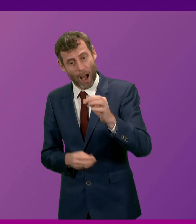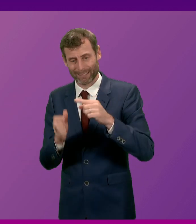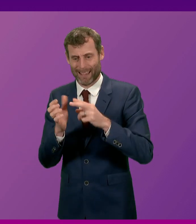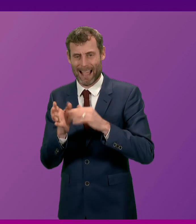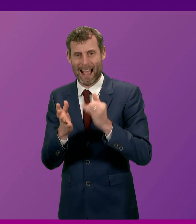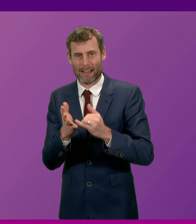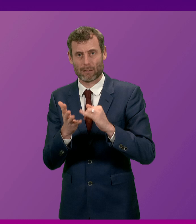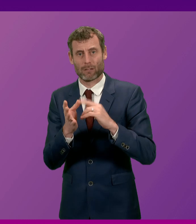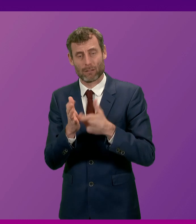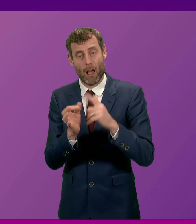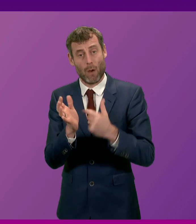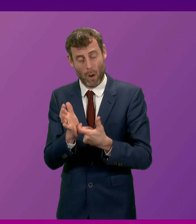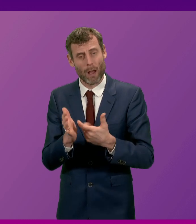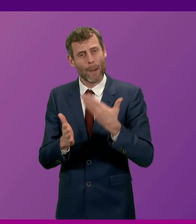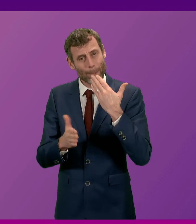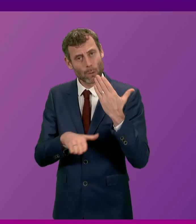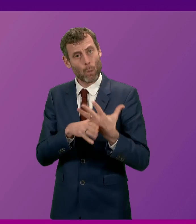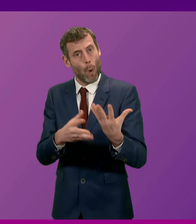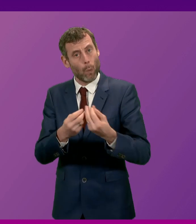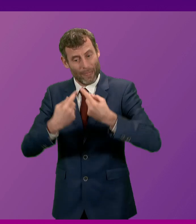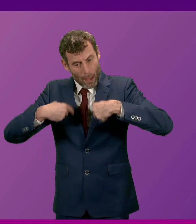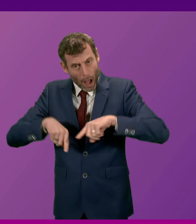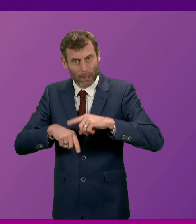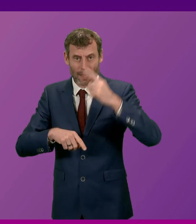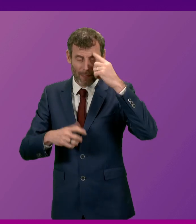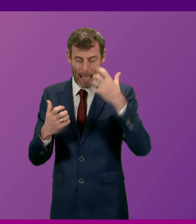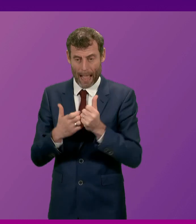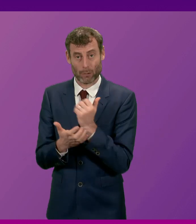that the funding settlement from the United Kingdom Government is able to be deployed